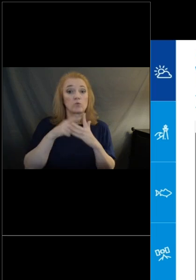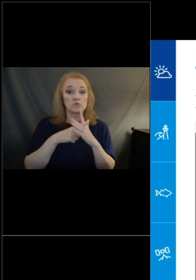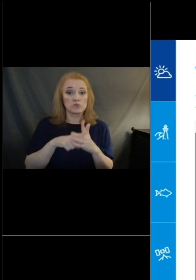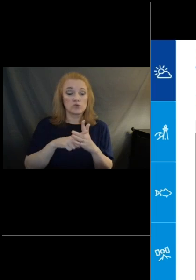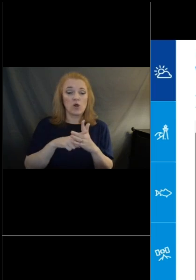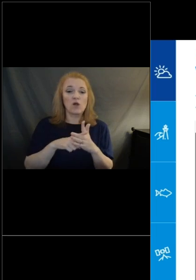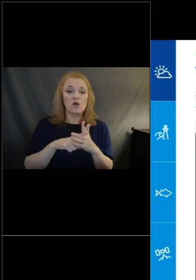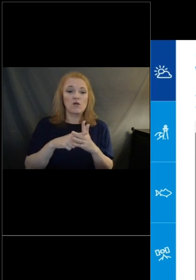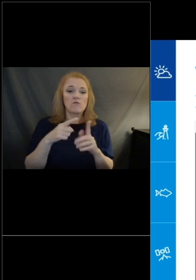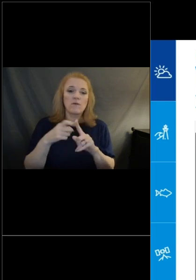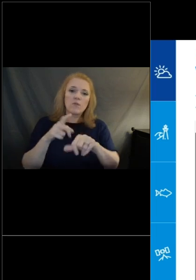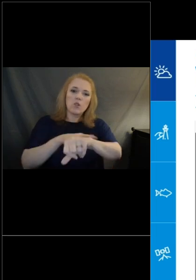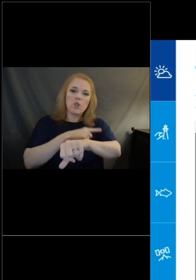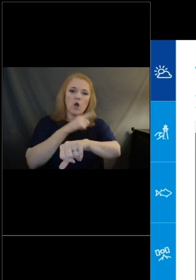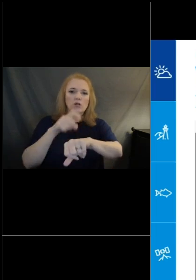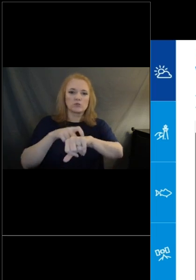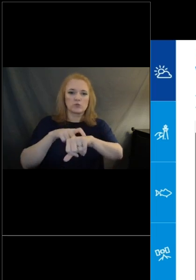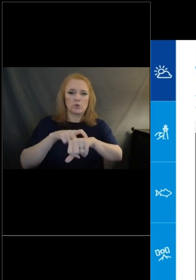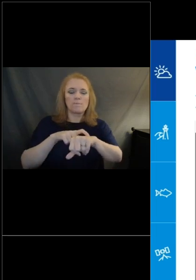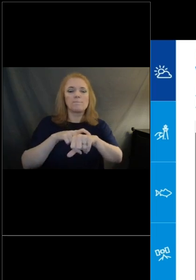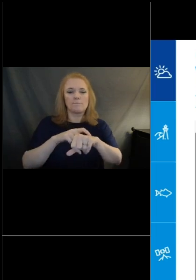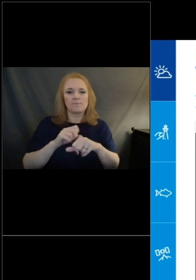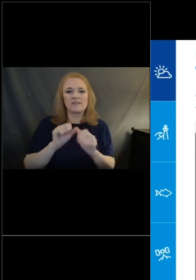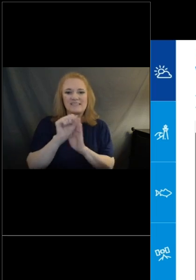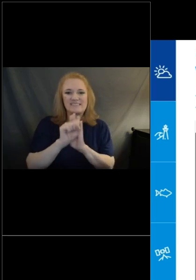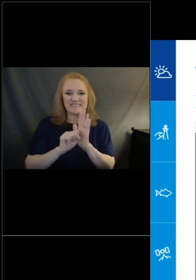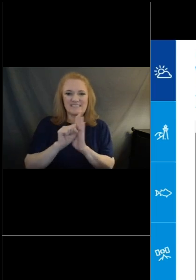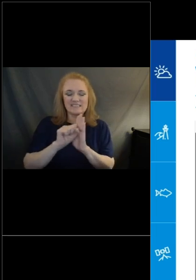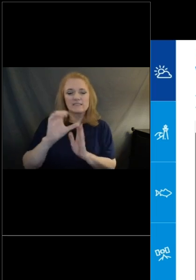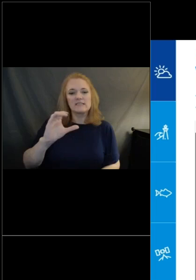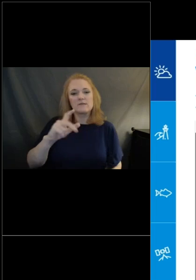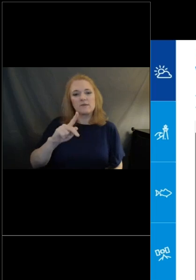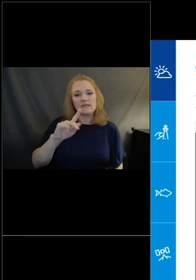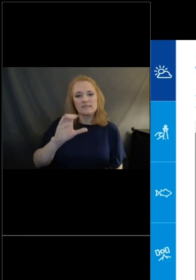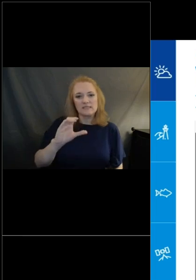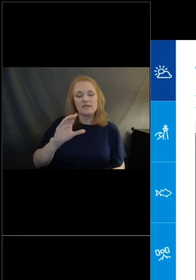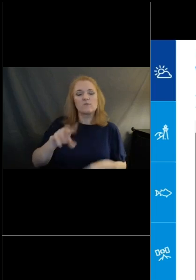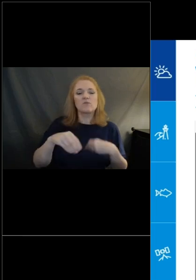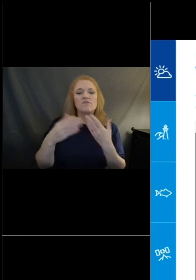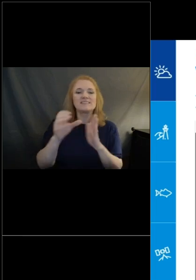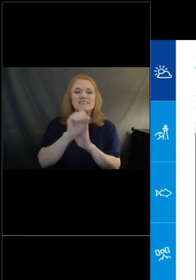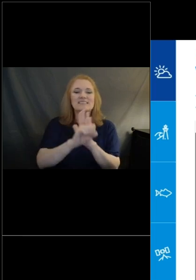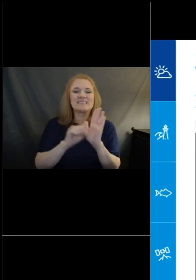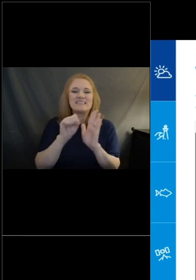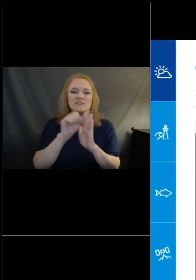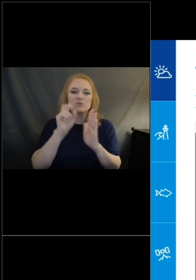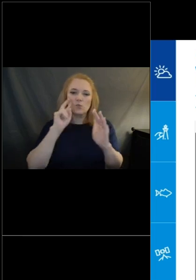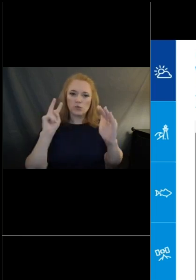time scale products first. CPC issues our seasonal outlook, our outlooks are released